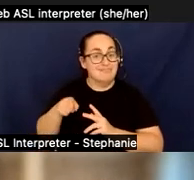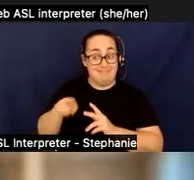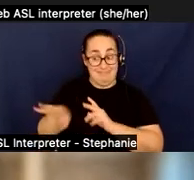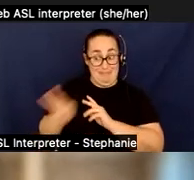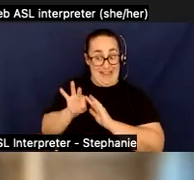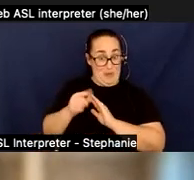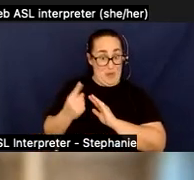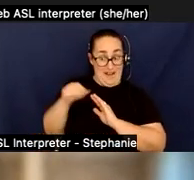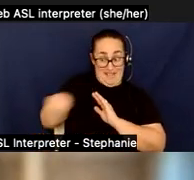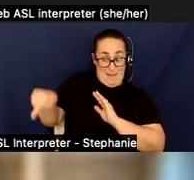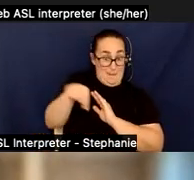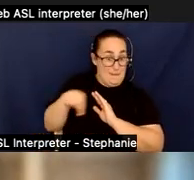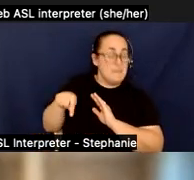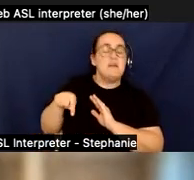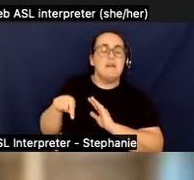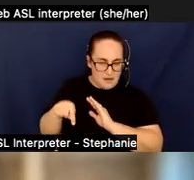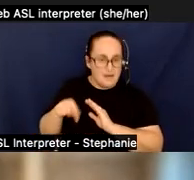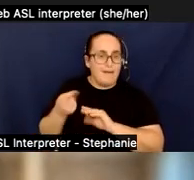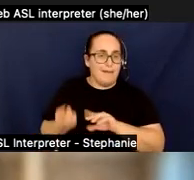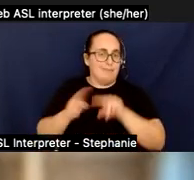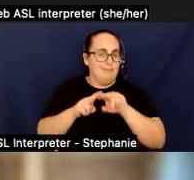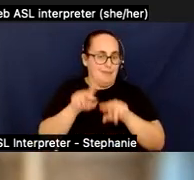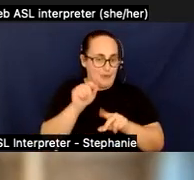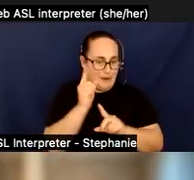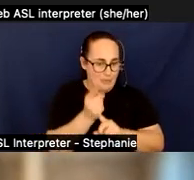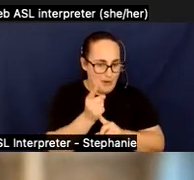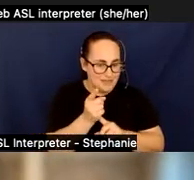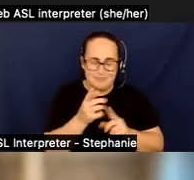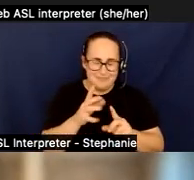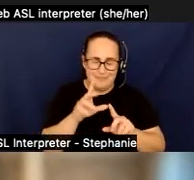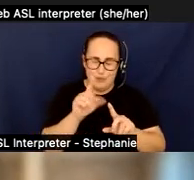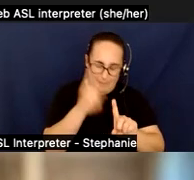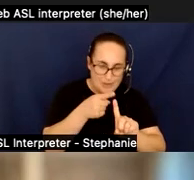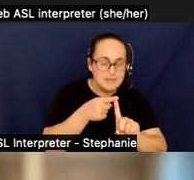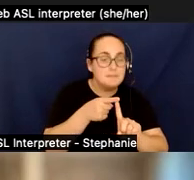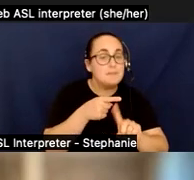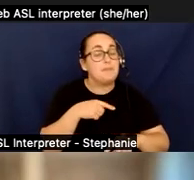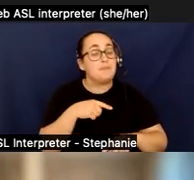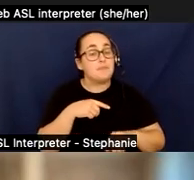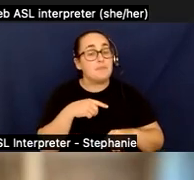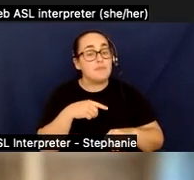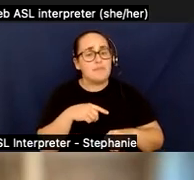extra points do not guarantee that you will receive a grant, it just helps us manage and